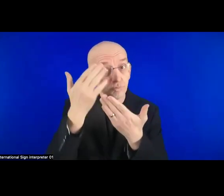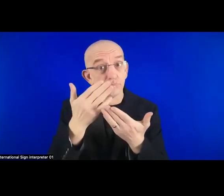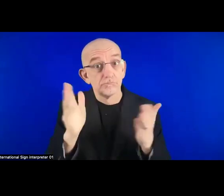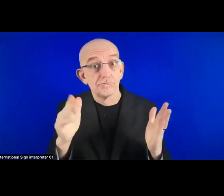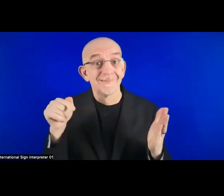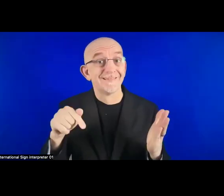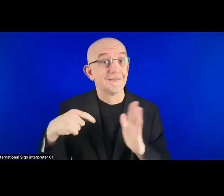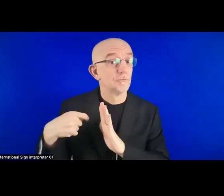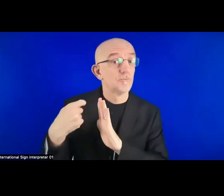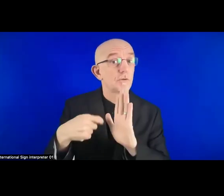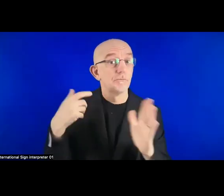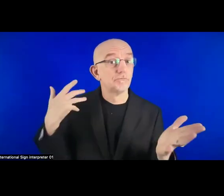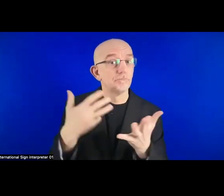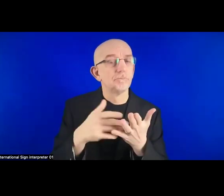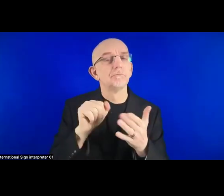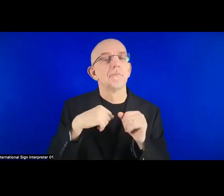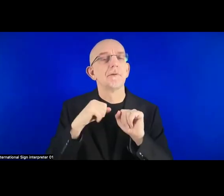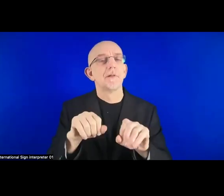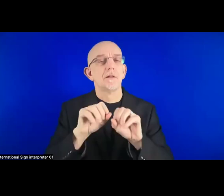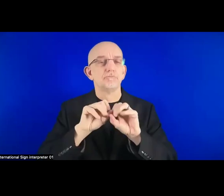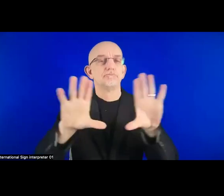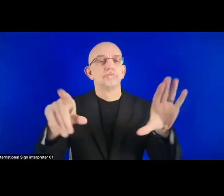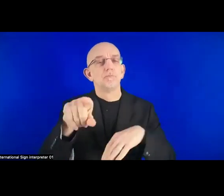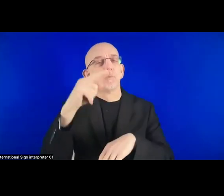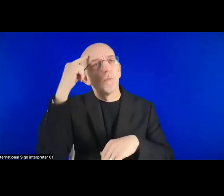the organisations and partners that join us in this work and then I will explain how